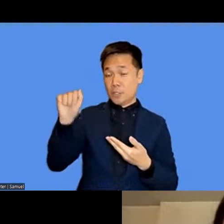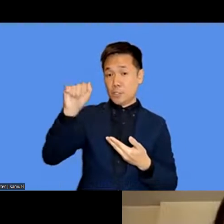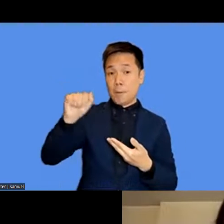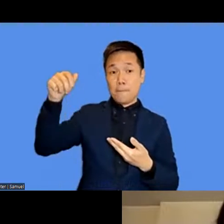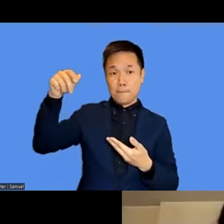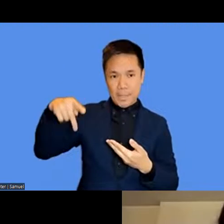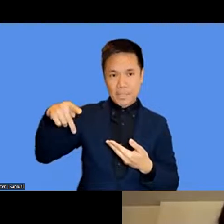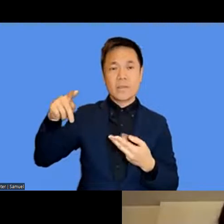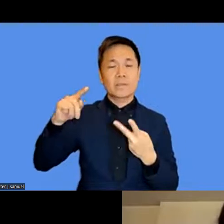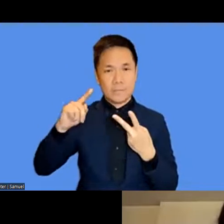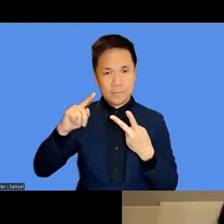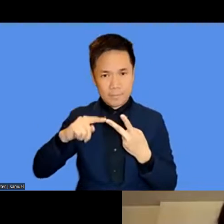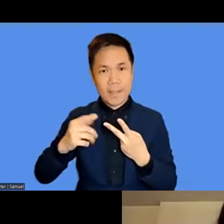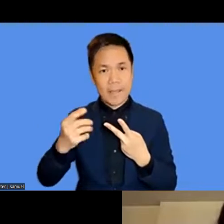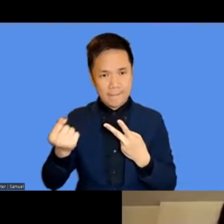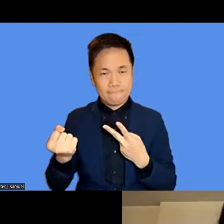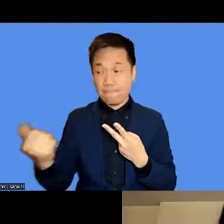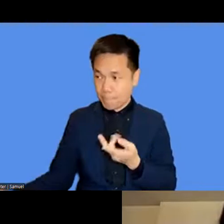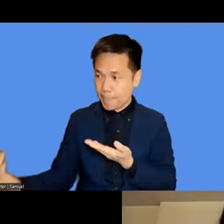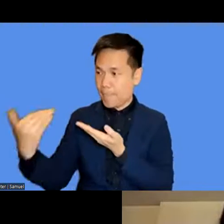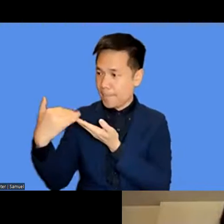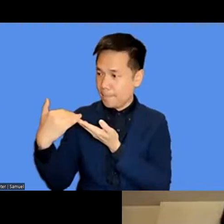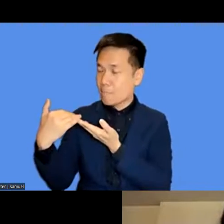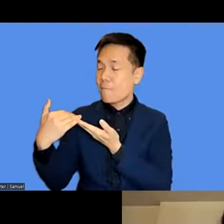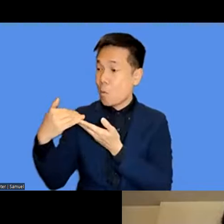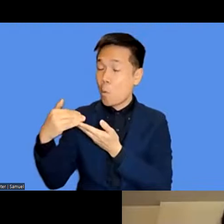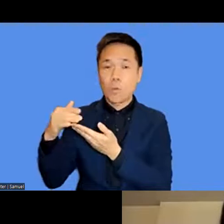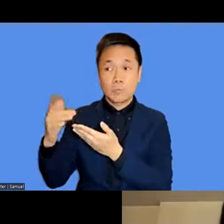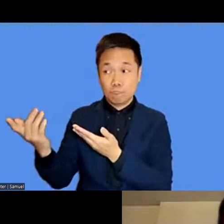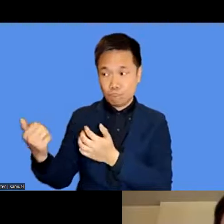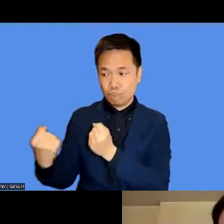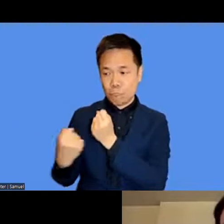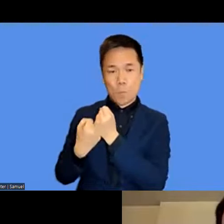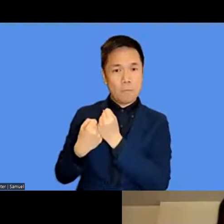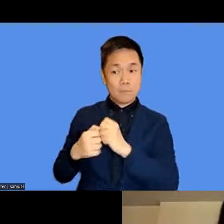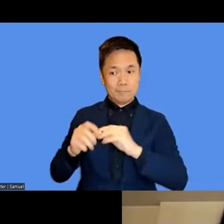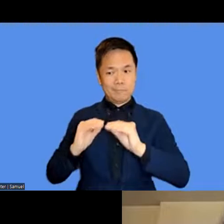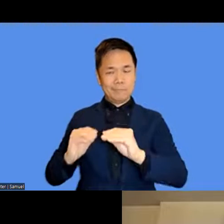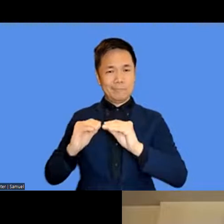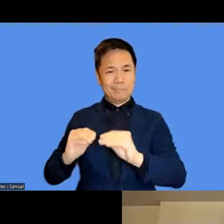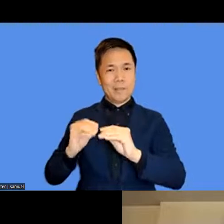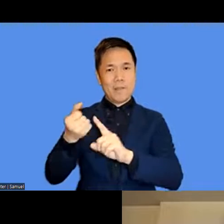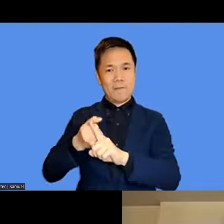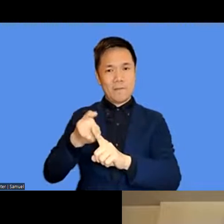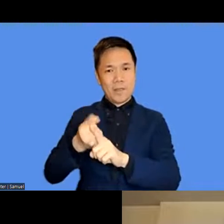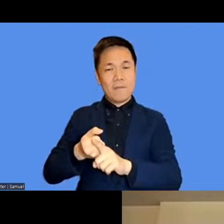They helped us develop the work on disability data advocacy for organizations of persons with disabilities.